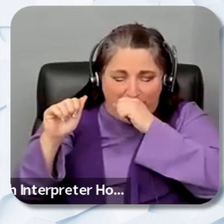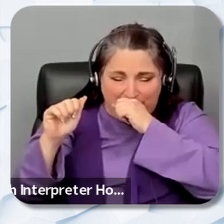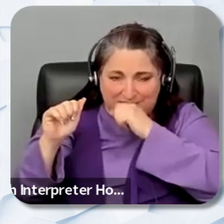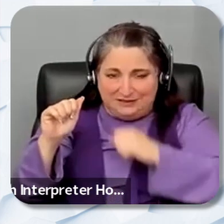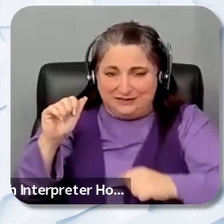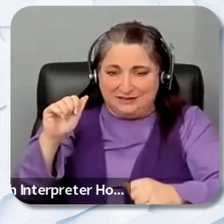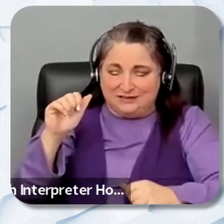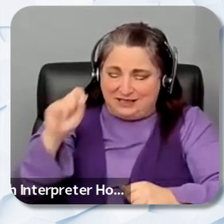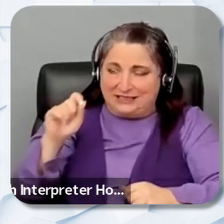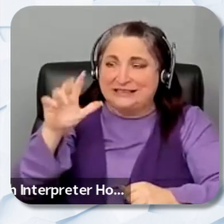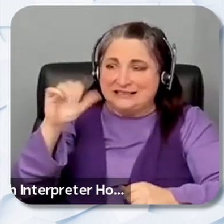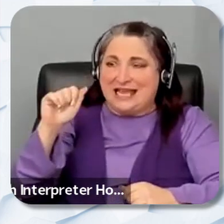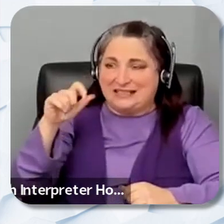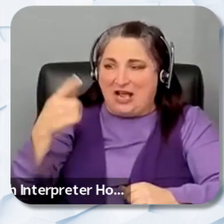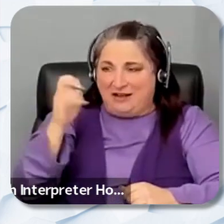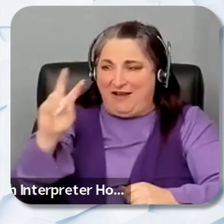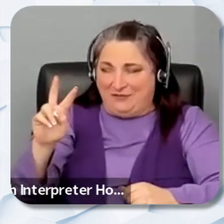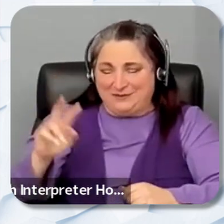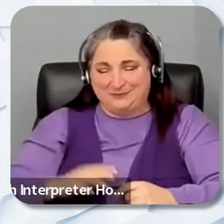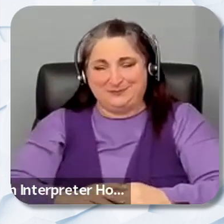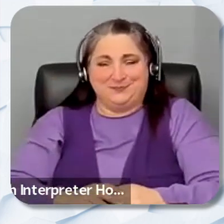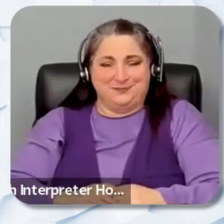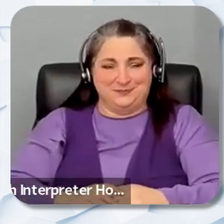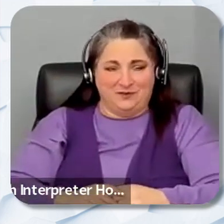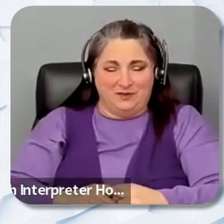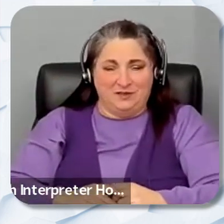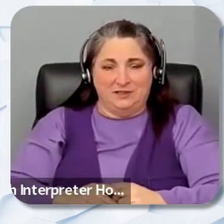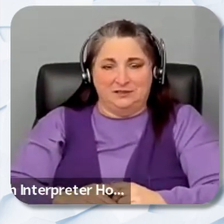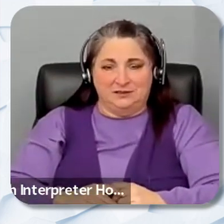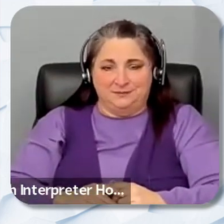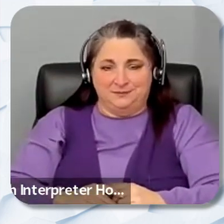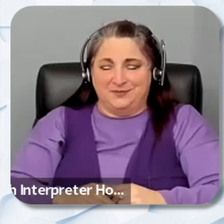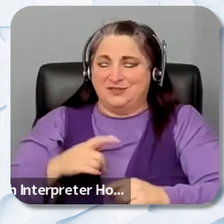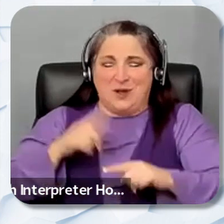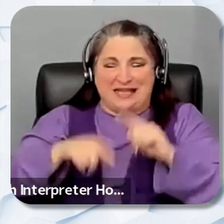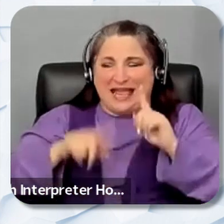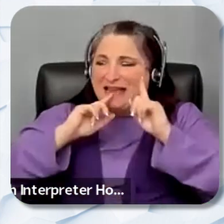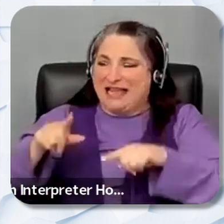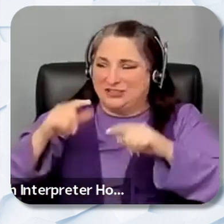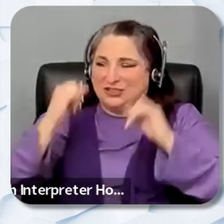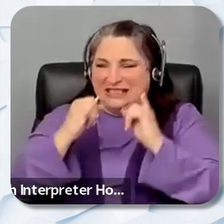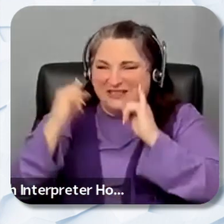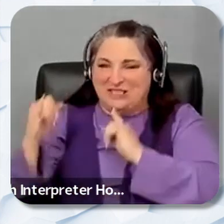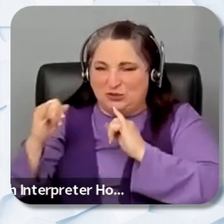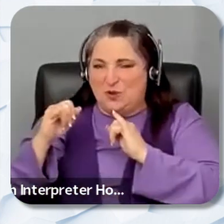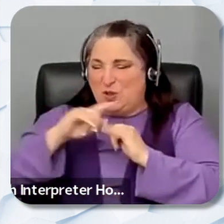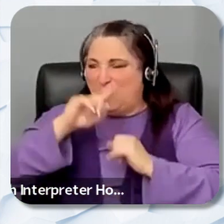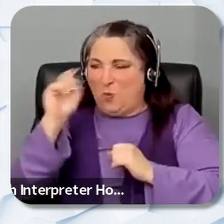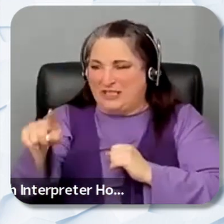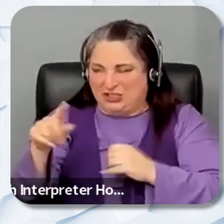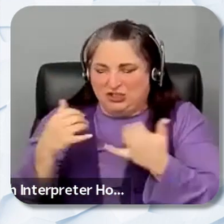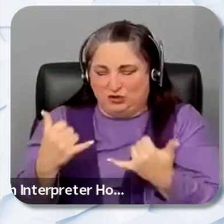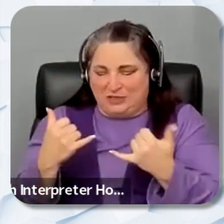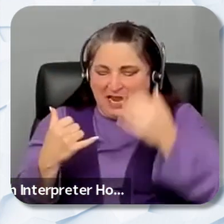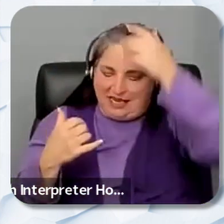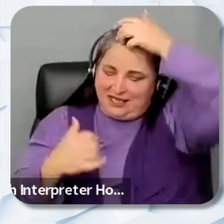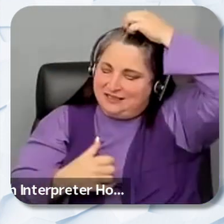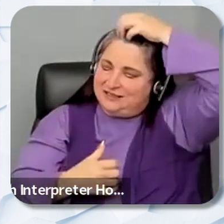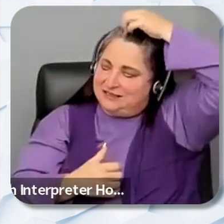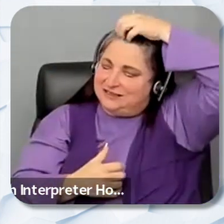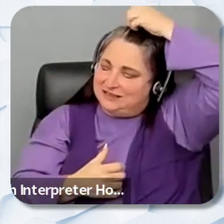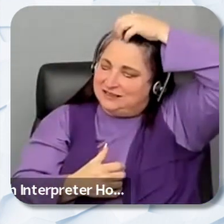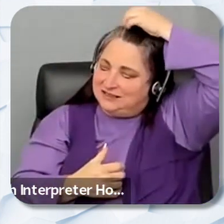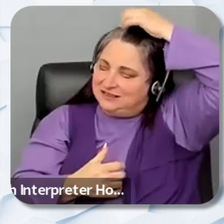that's cde.ca.gov. So I can't answer individual questions today. So, "This data does not include